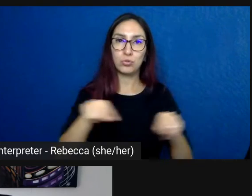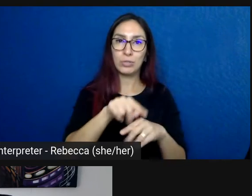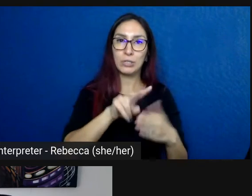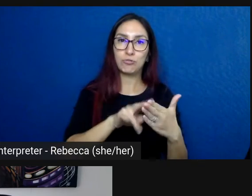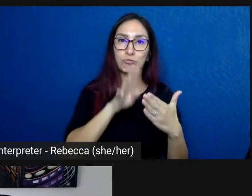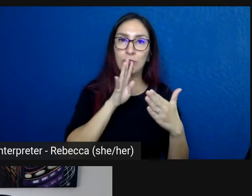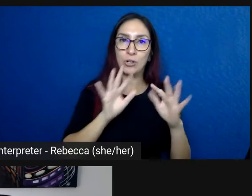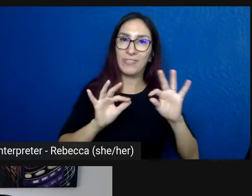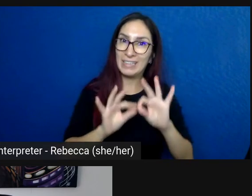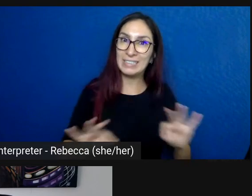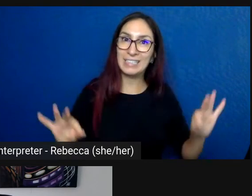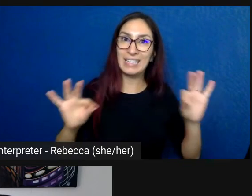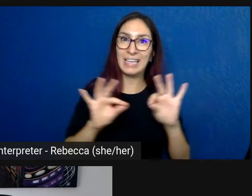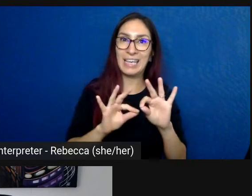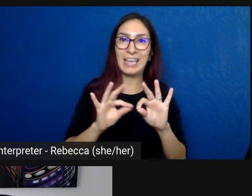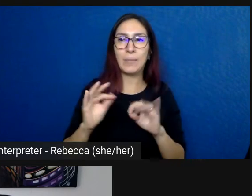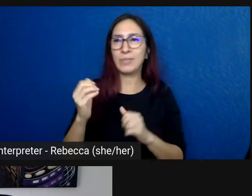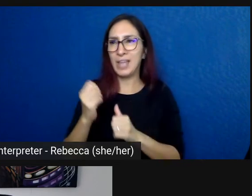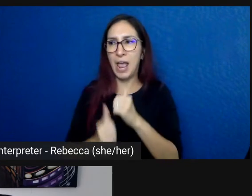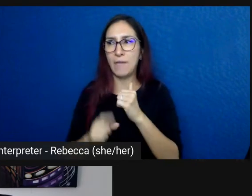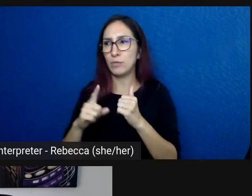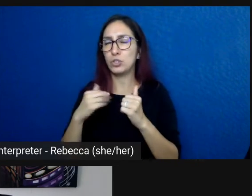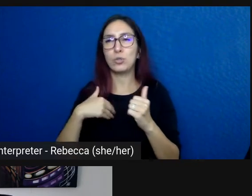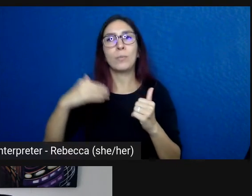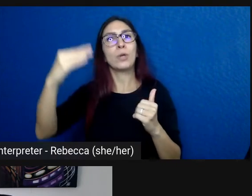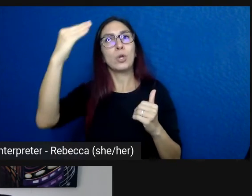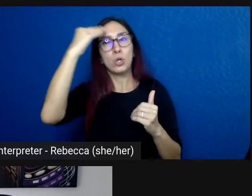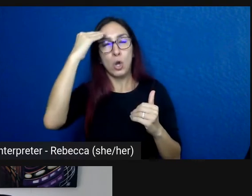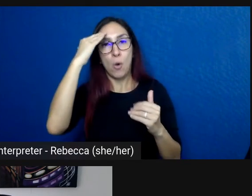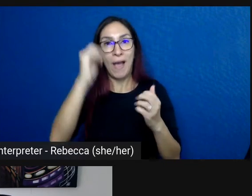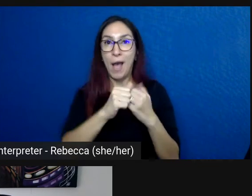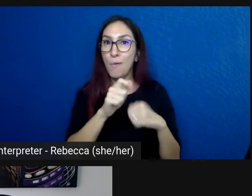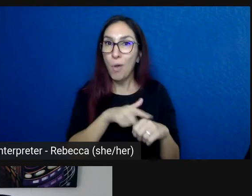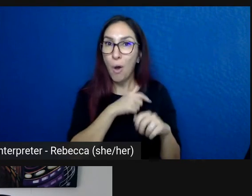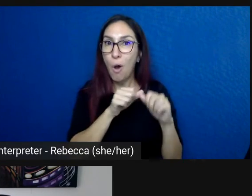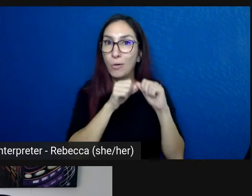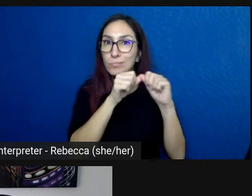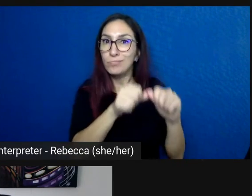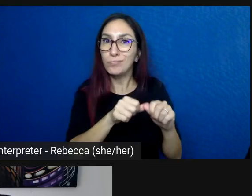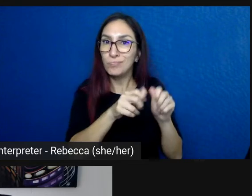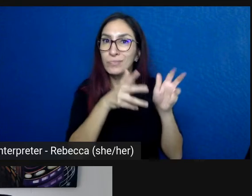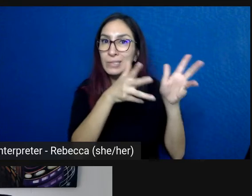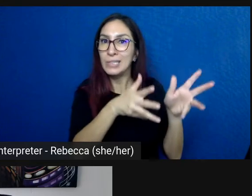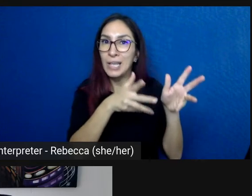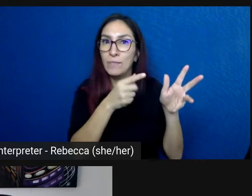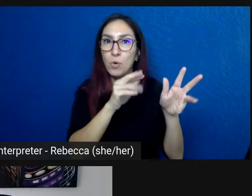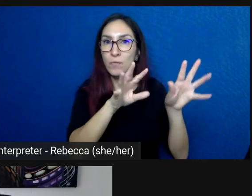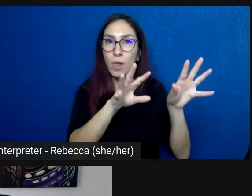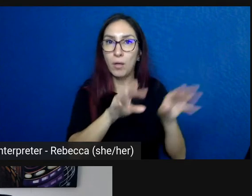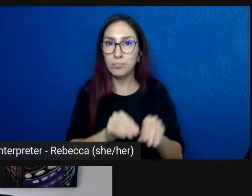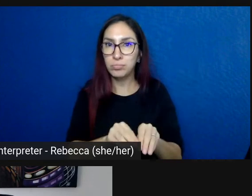to come and go, and how long you have to take on the action.